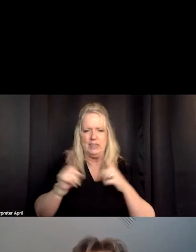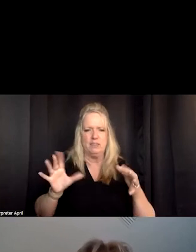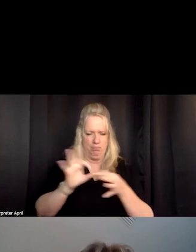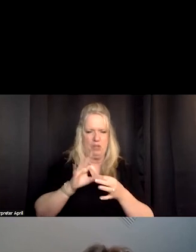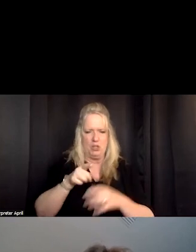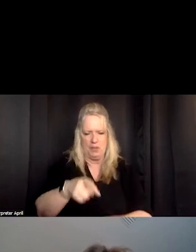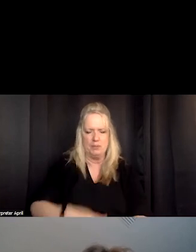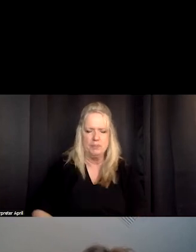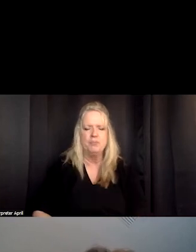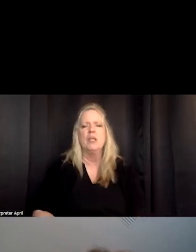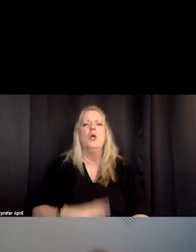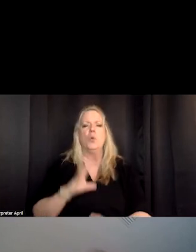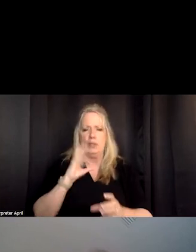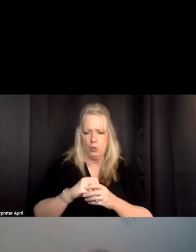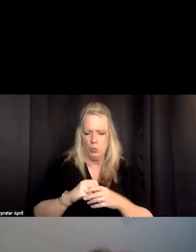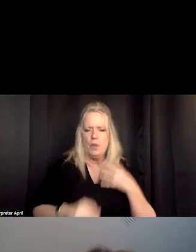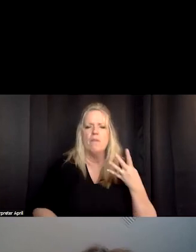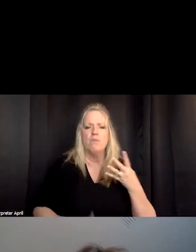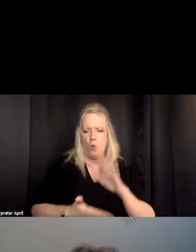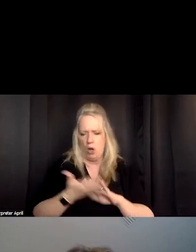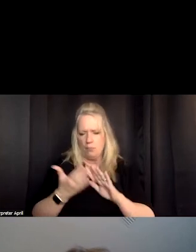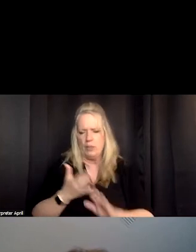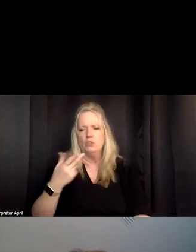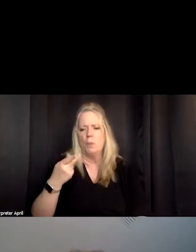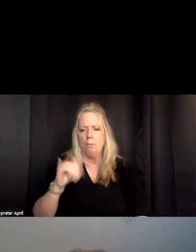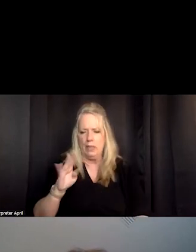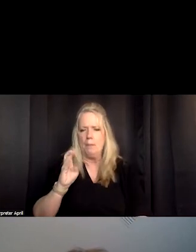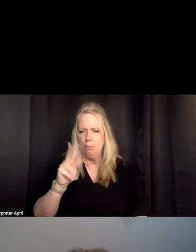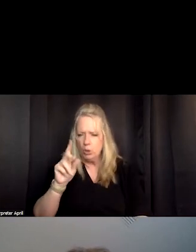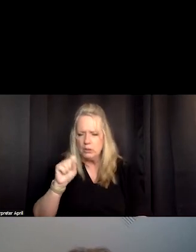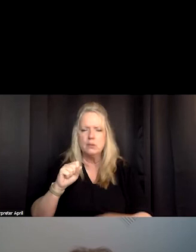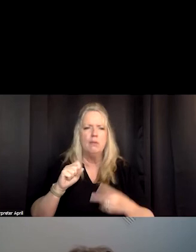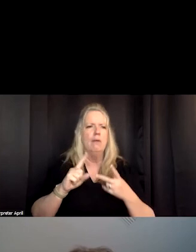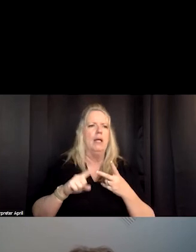KIT TO INCLUDE, FOUR OPERATIONAL PLAYBOOKS, HANDFUL OF OTHER MATERIALS AND DOCUMENTS